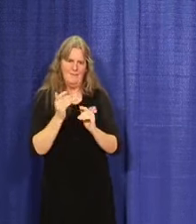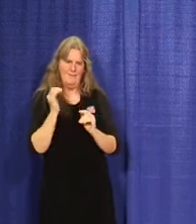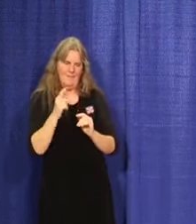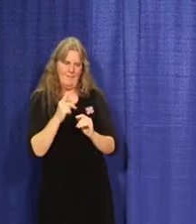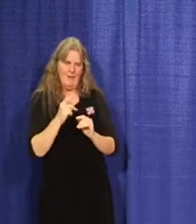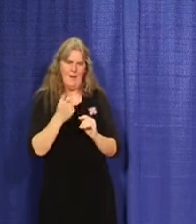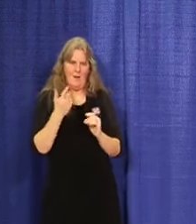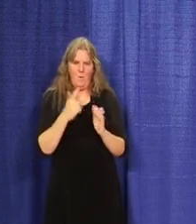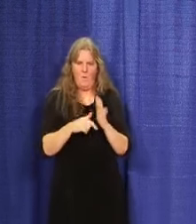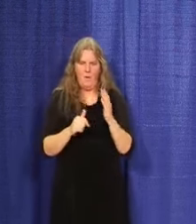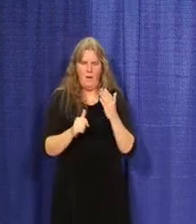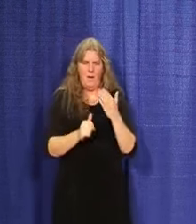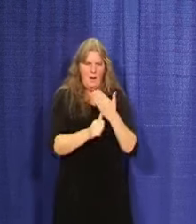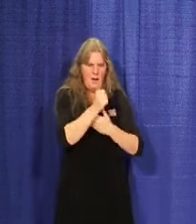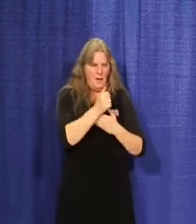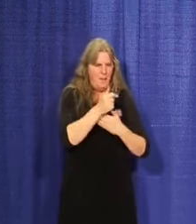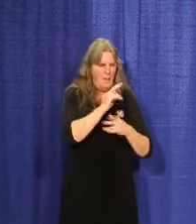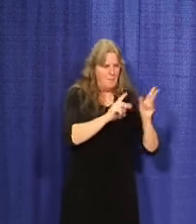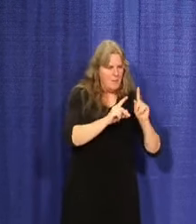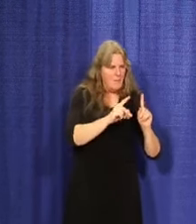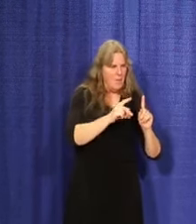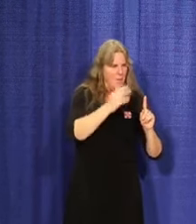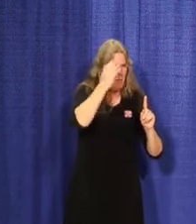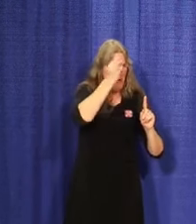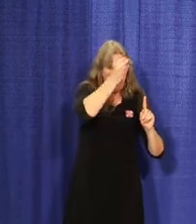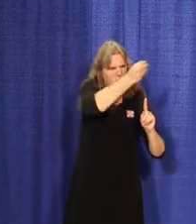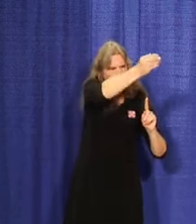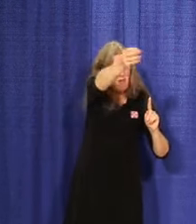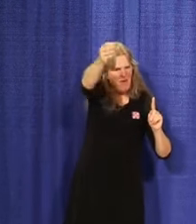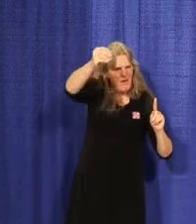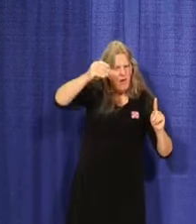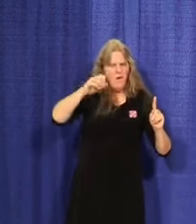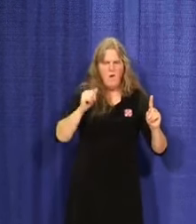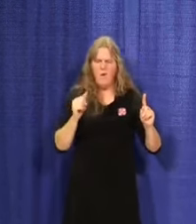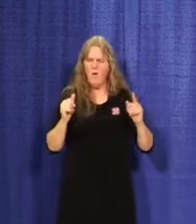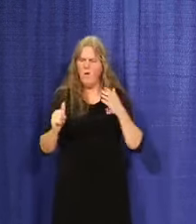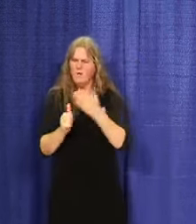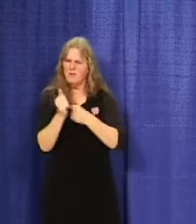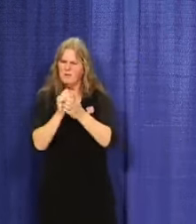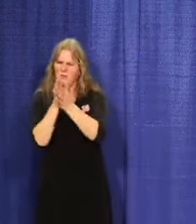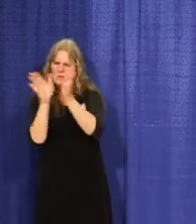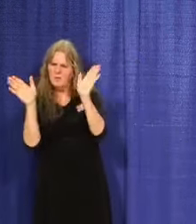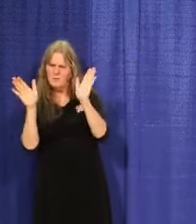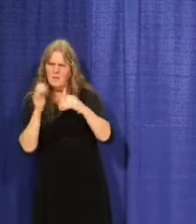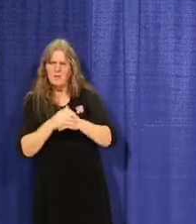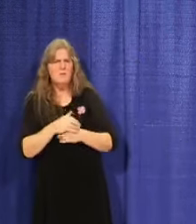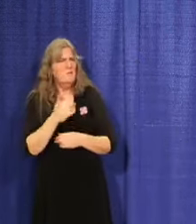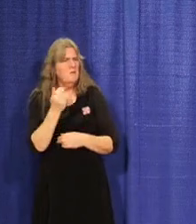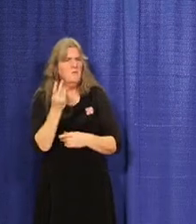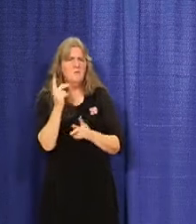disclosure. In only a few instances that we have fished -- had to issue public notifications, only a few